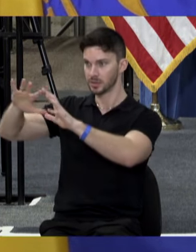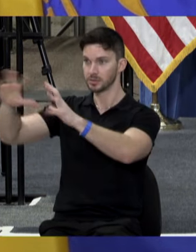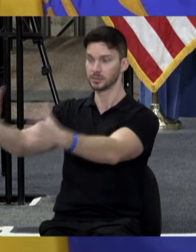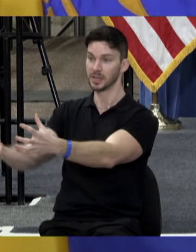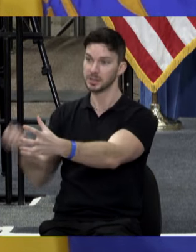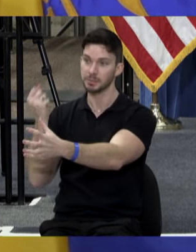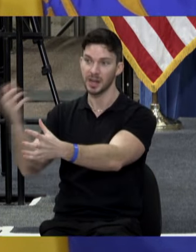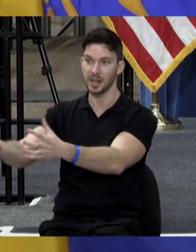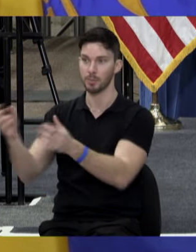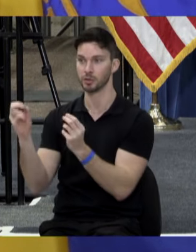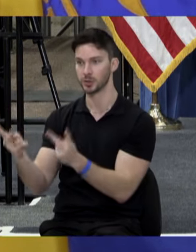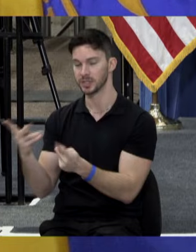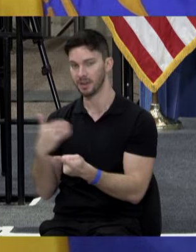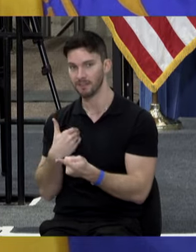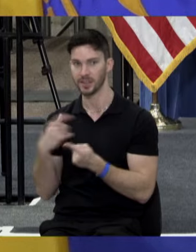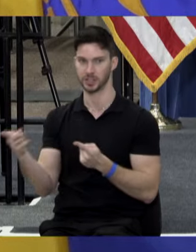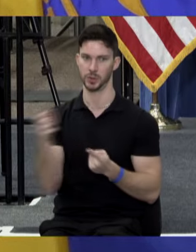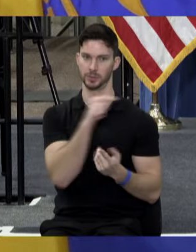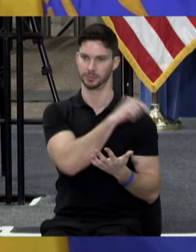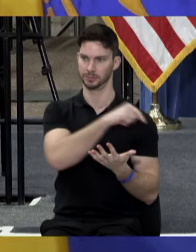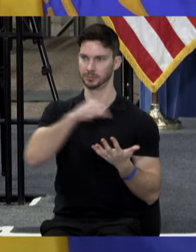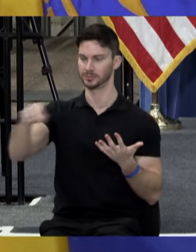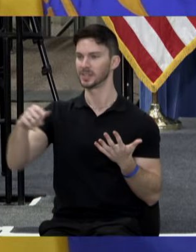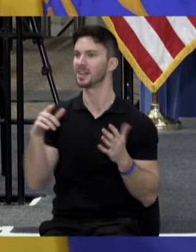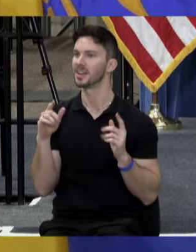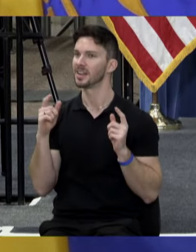These are just a few examples of innovations happening at the state